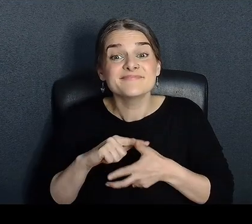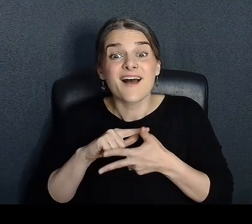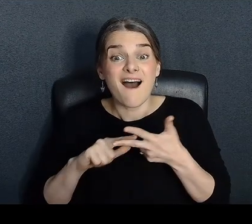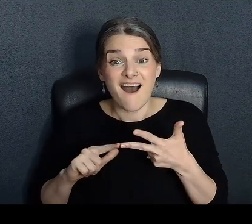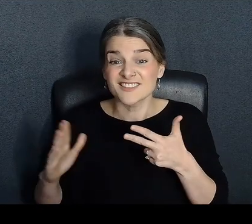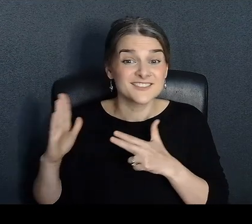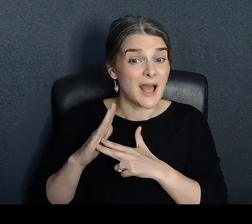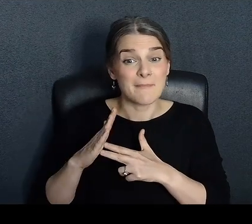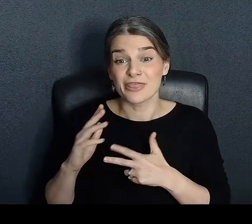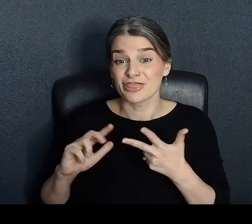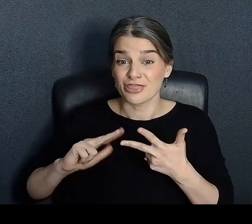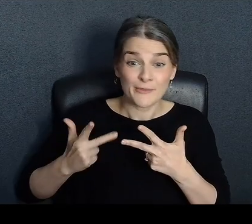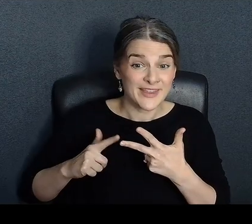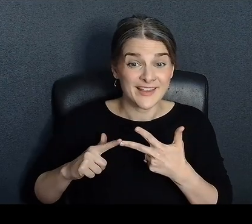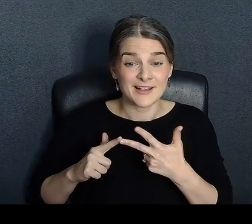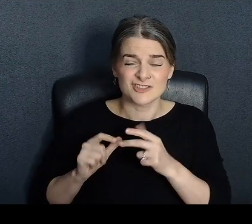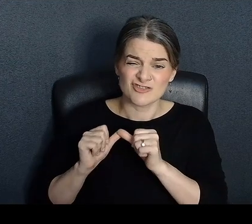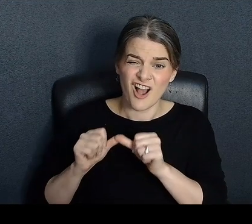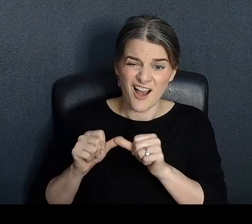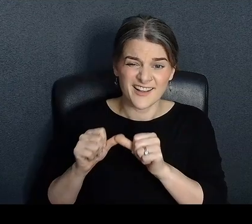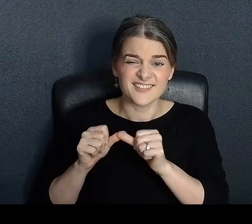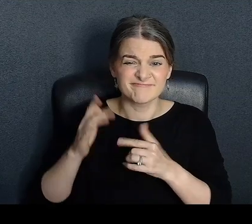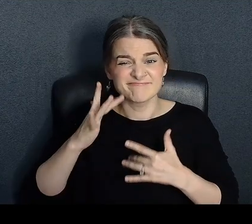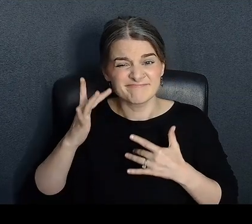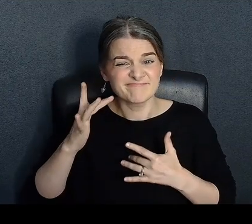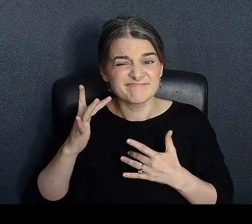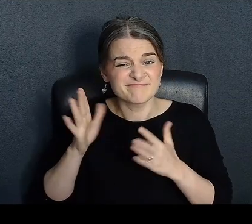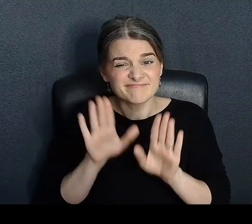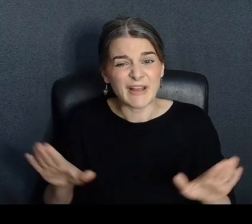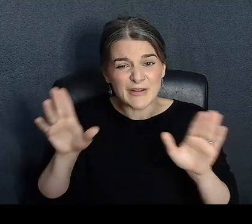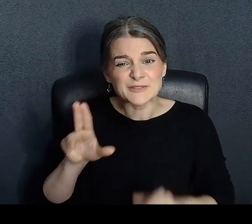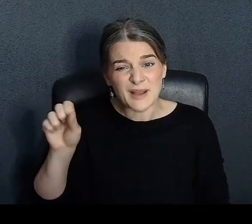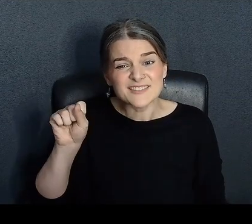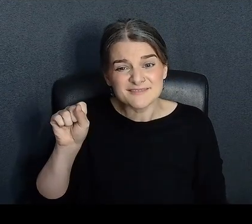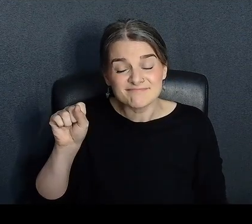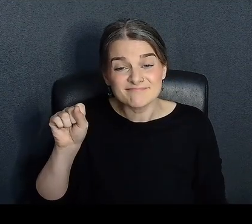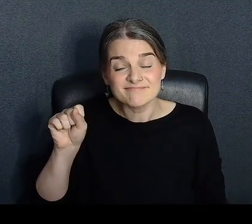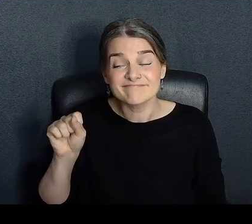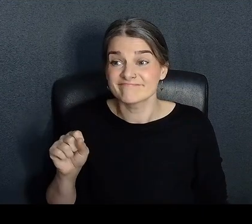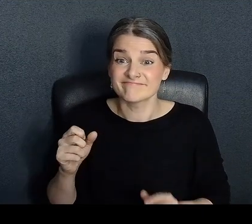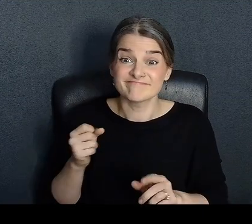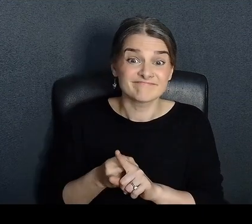in the US, twice as prevalent as diabetes or cancer.